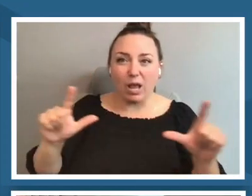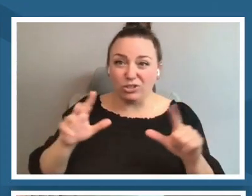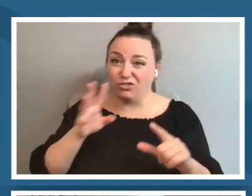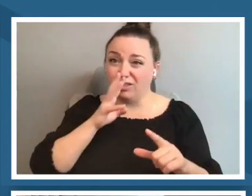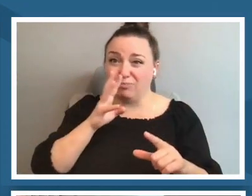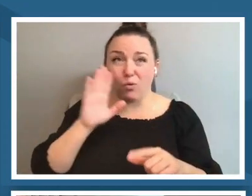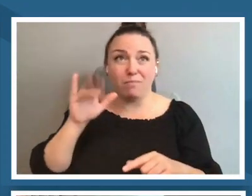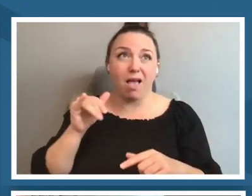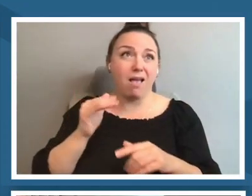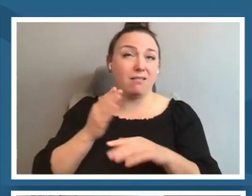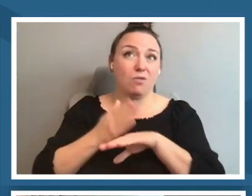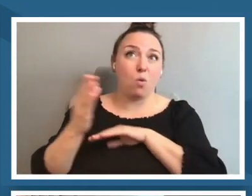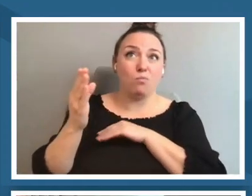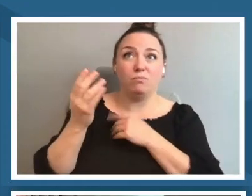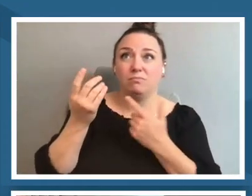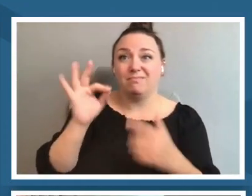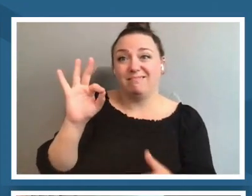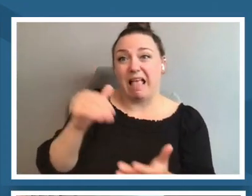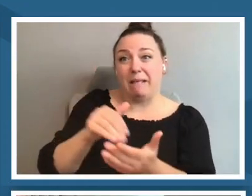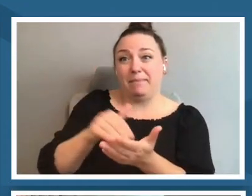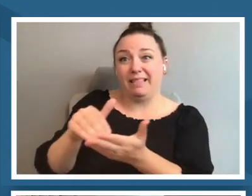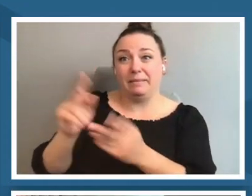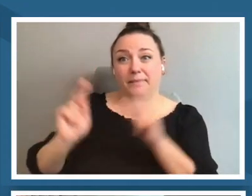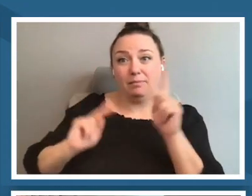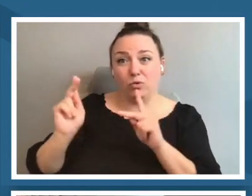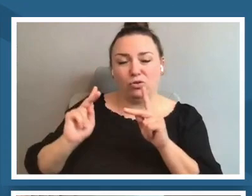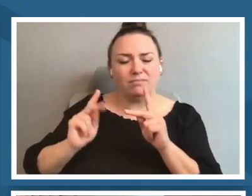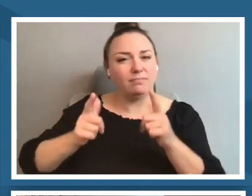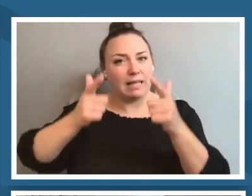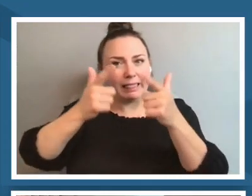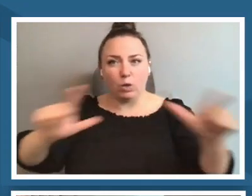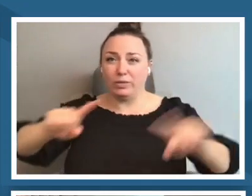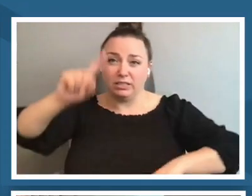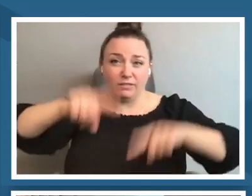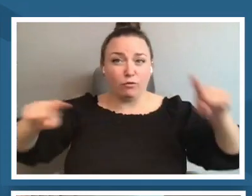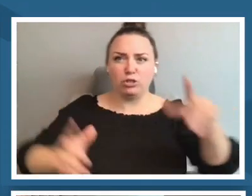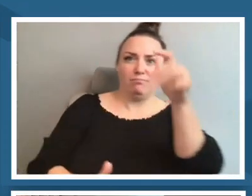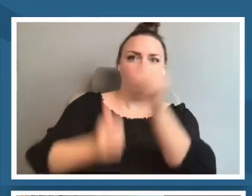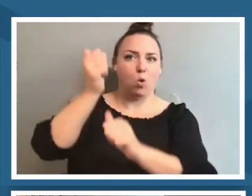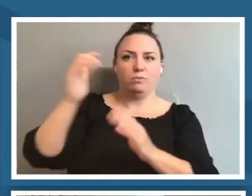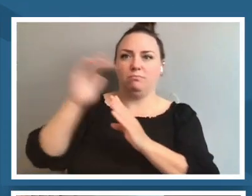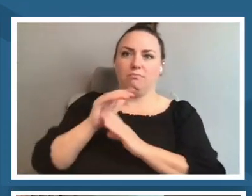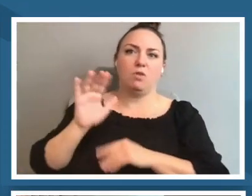people it's the most linguistically diverse region of the world